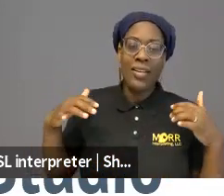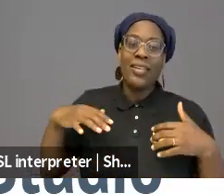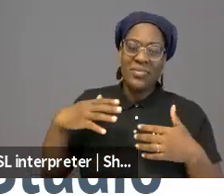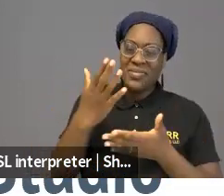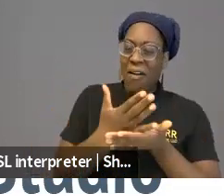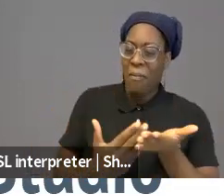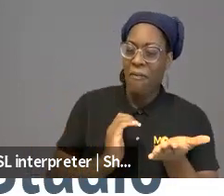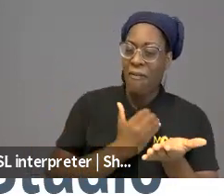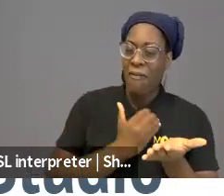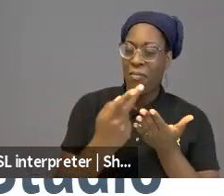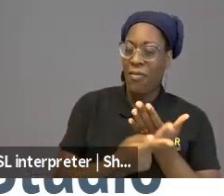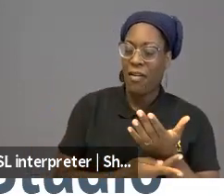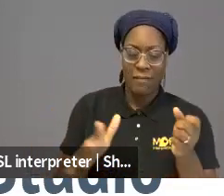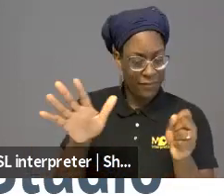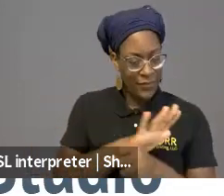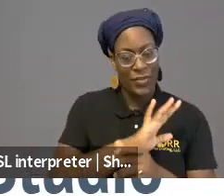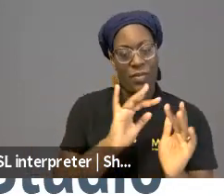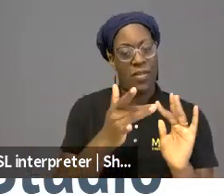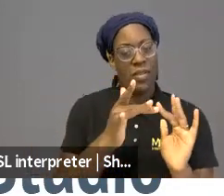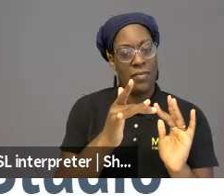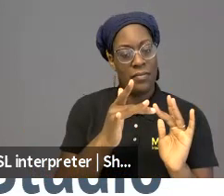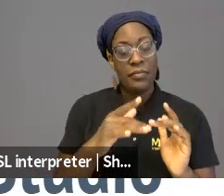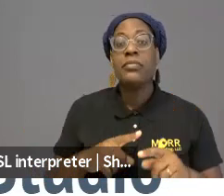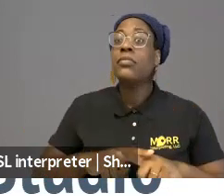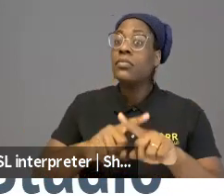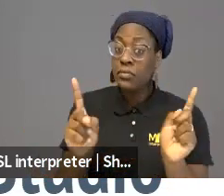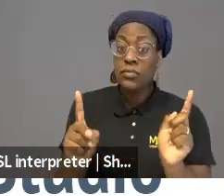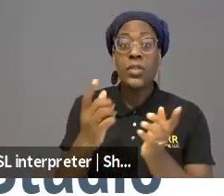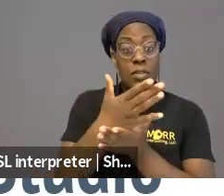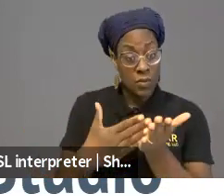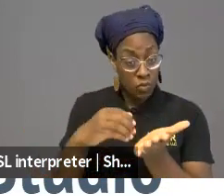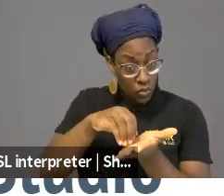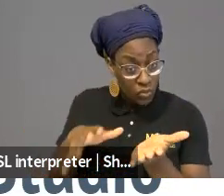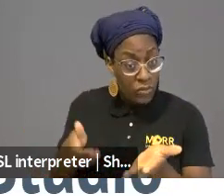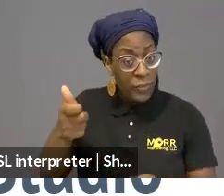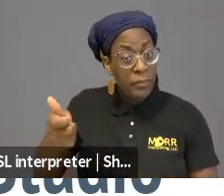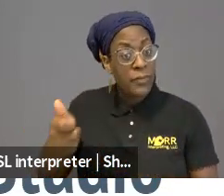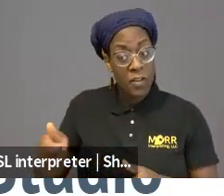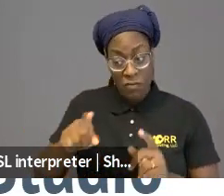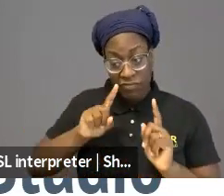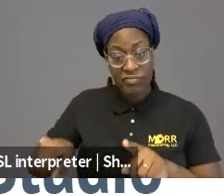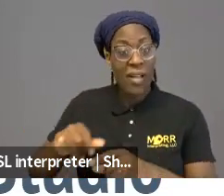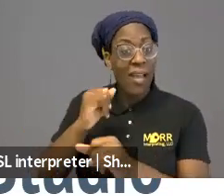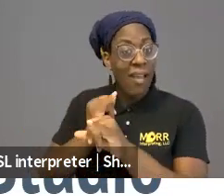we do even have a lot of on-campus students who will take online classes. That's more